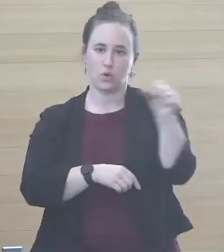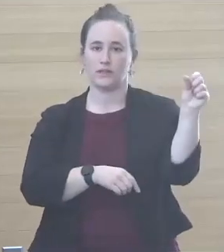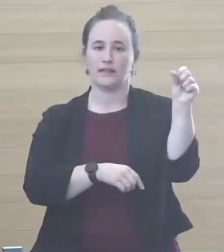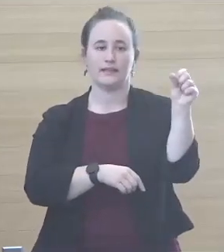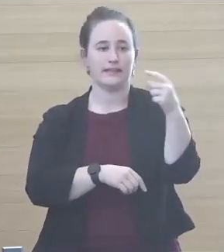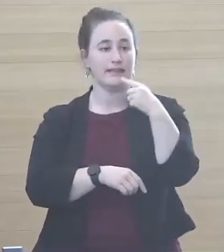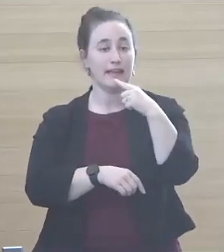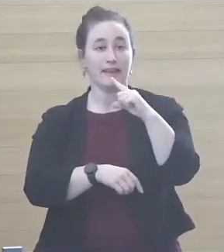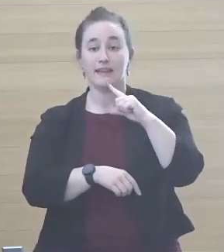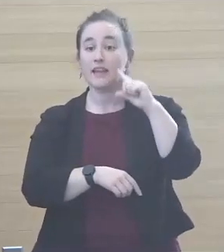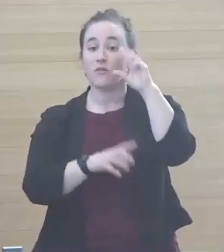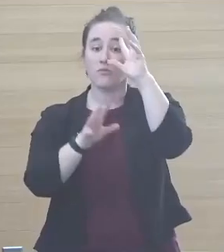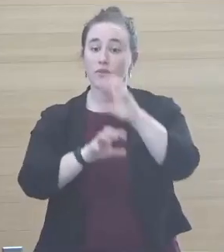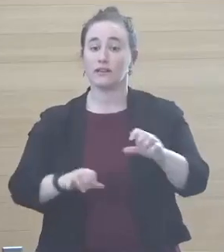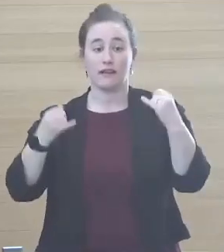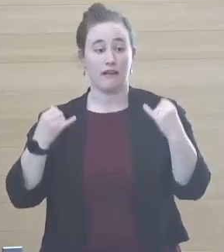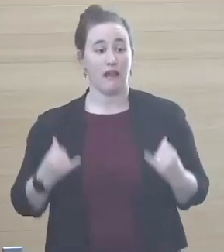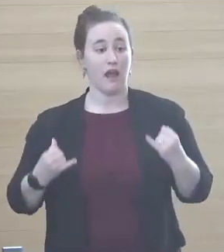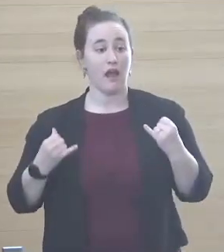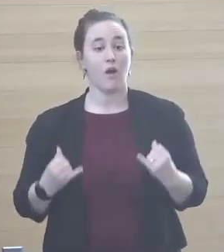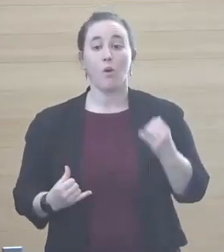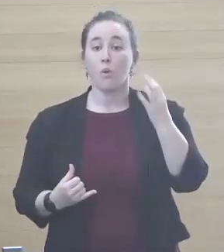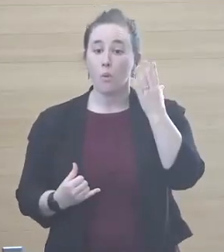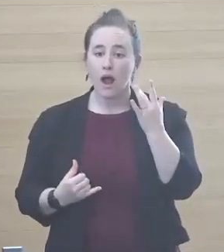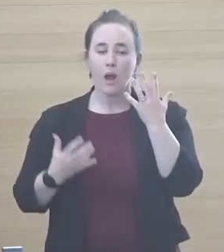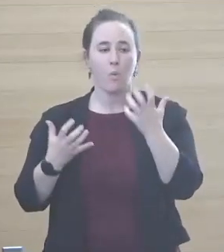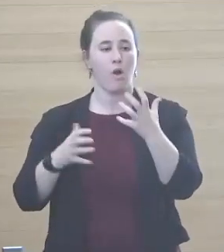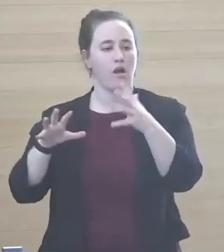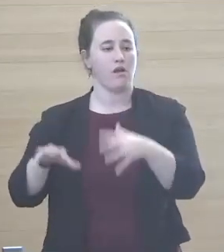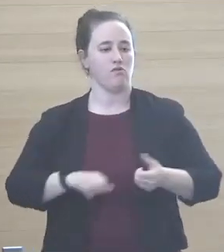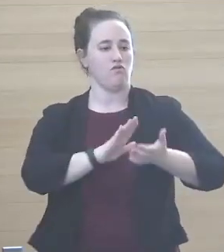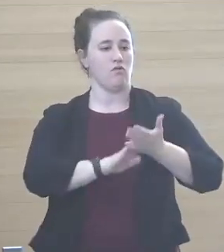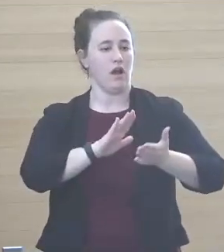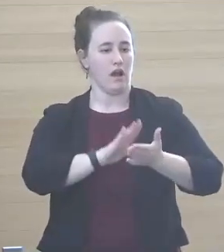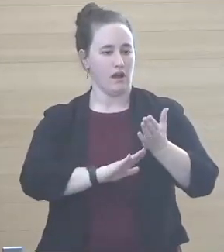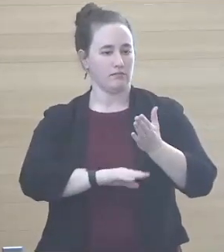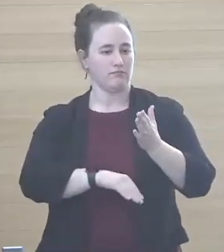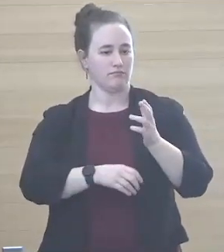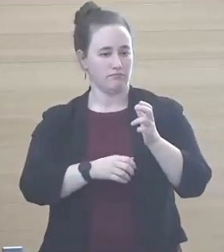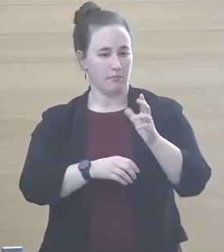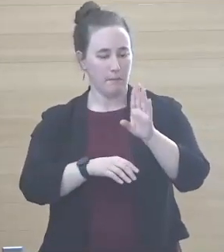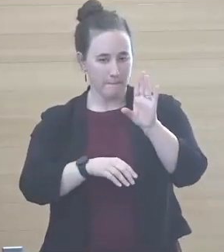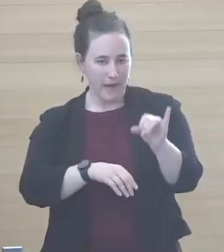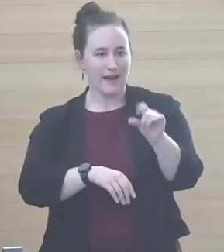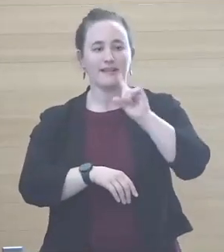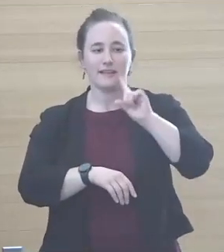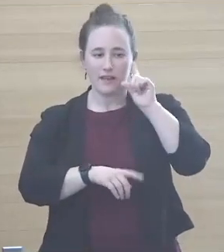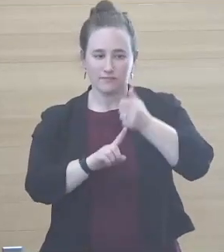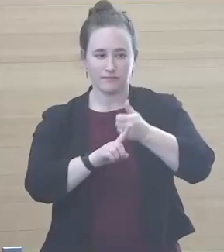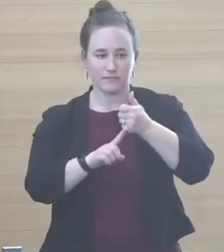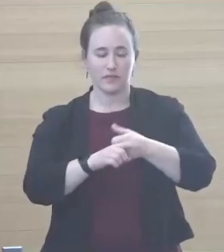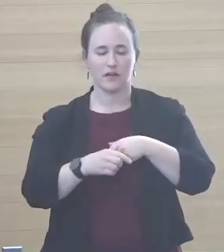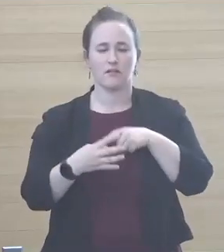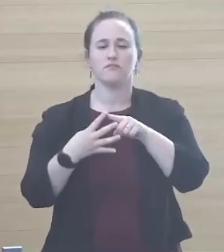to have the school run by a Deaf president. Was it Gallaudet University, Boston University,